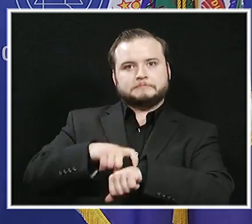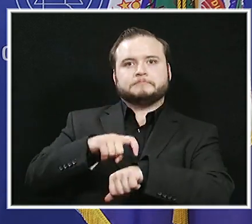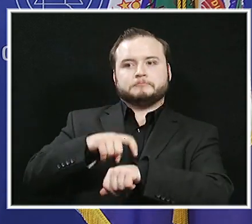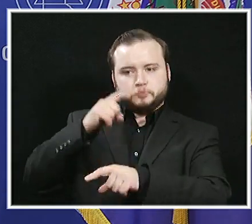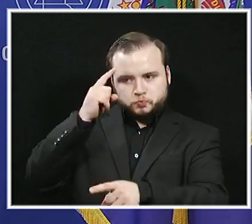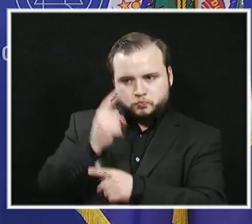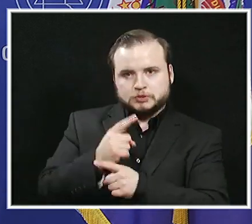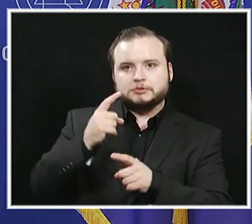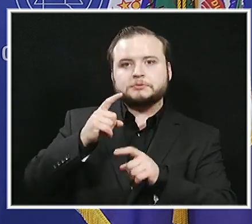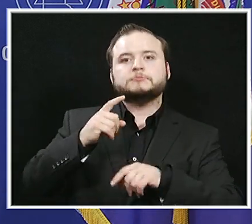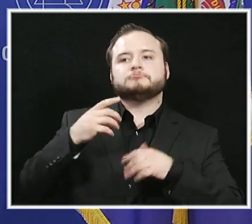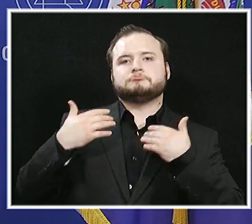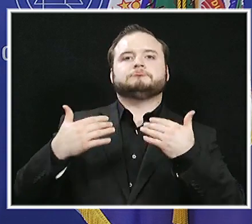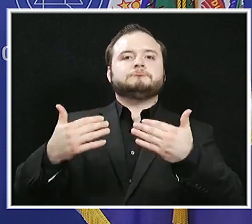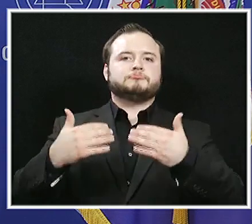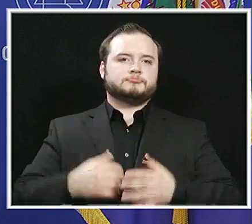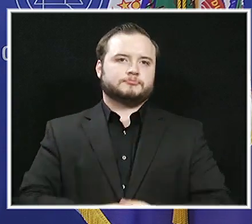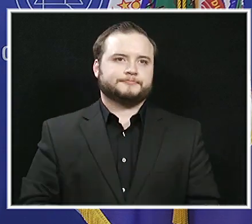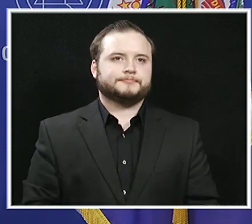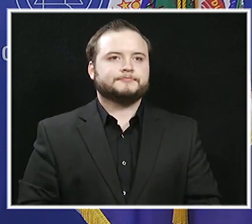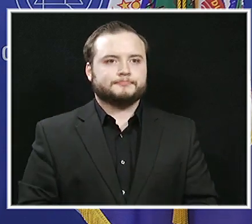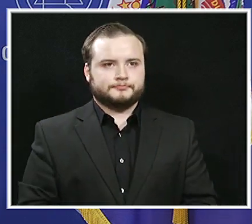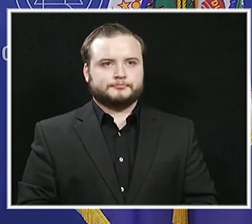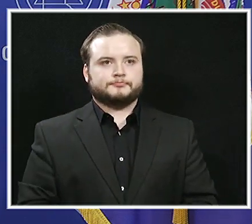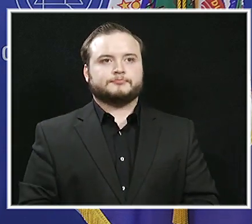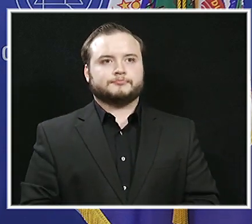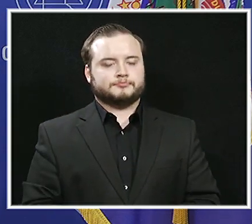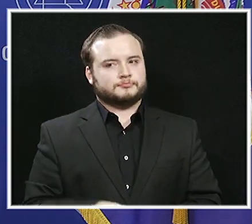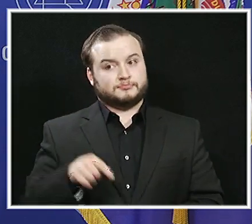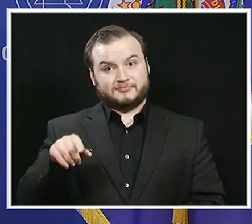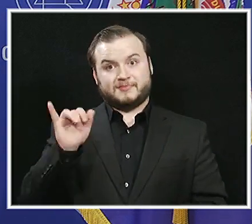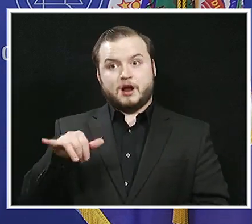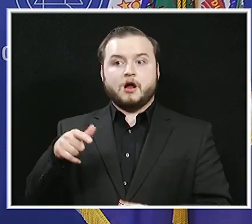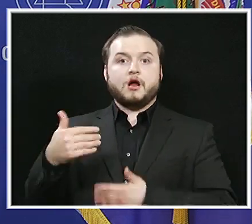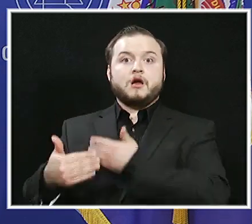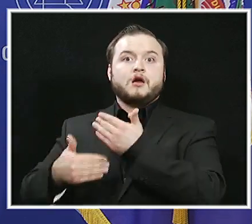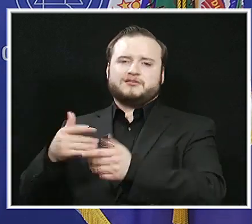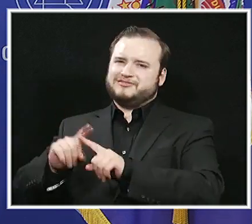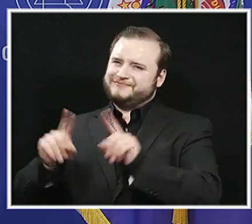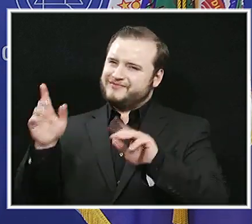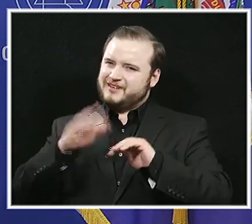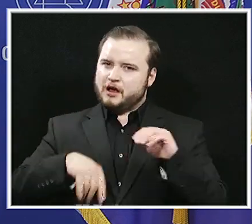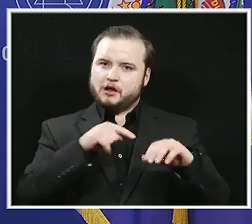contact. Doesn't mean we can't get it right, have the right guidance in place which is going